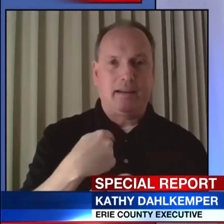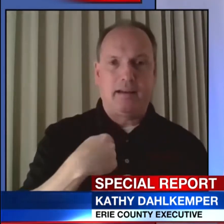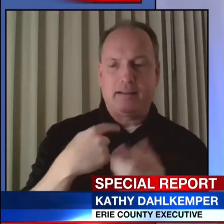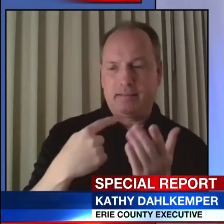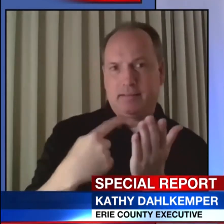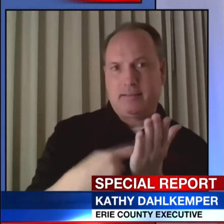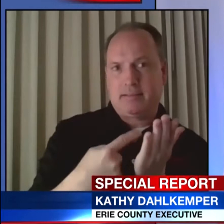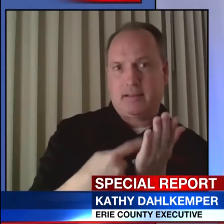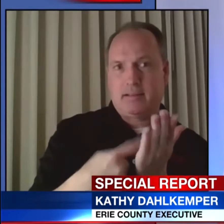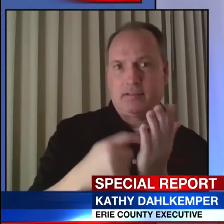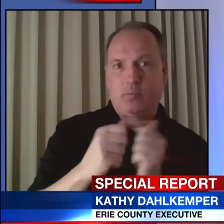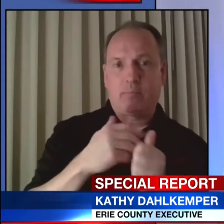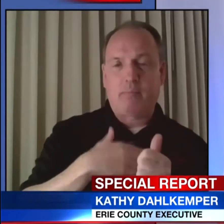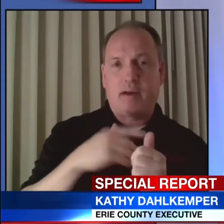TO REMAIN CAUTIOUS AND